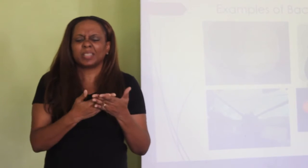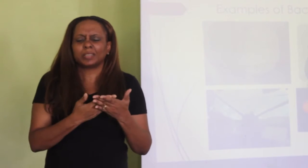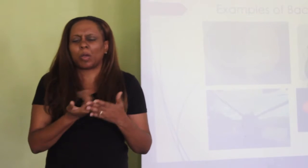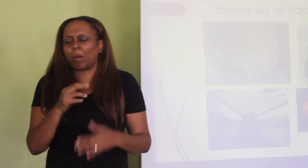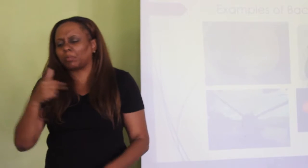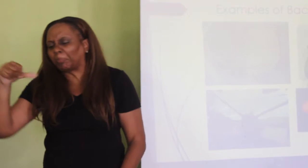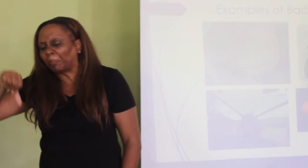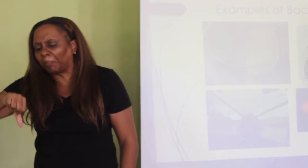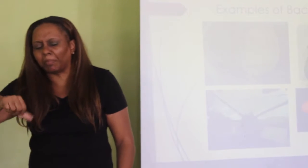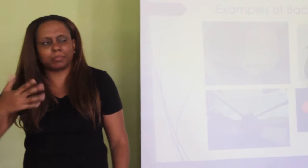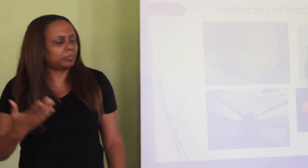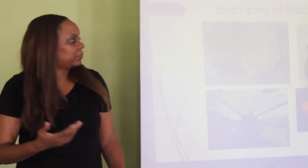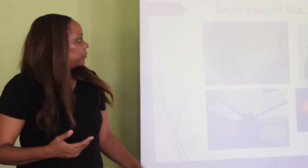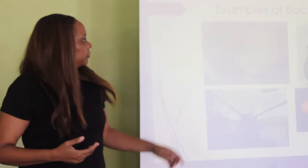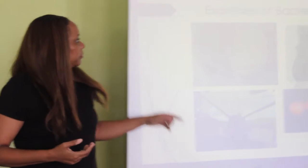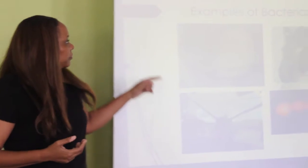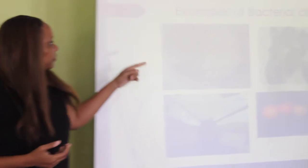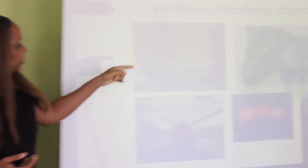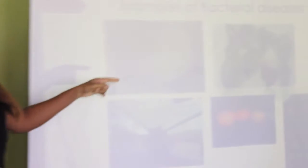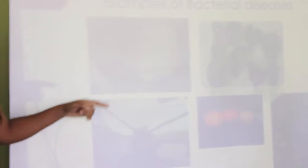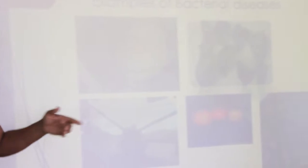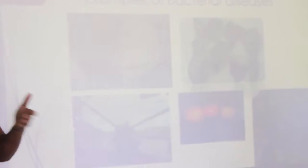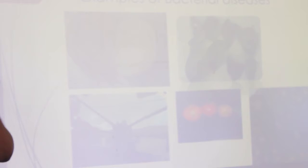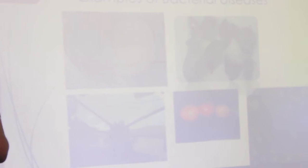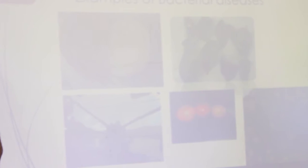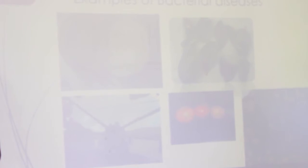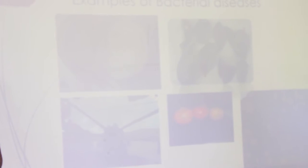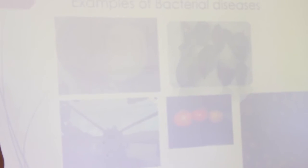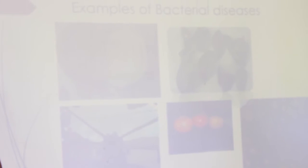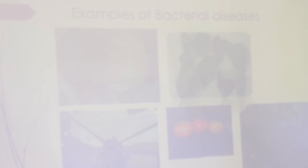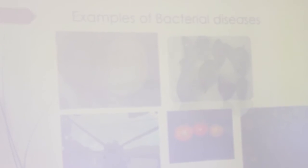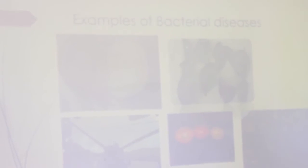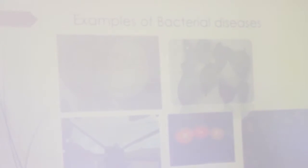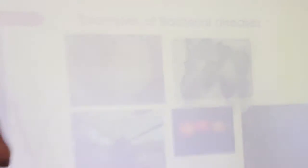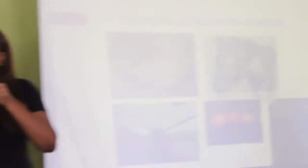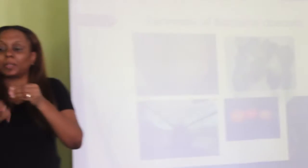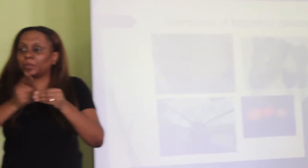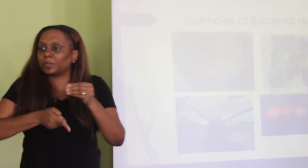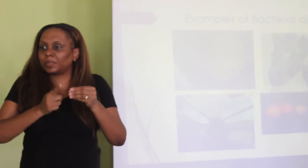because sometimes we have them on the market uh they don't affect you too much but it is just